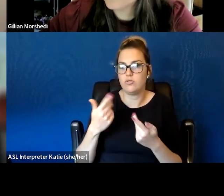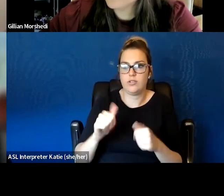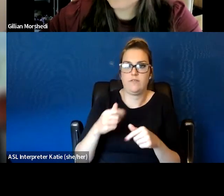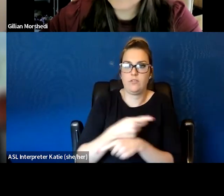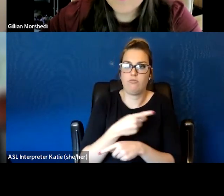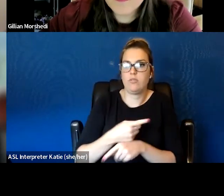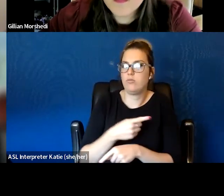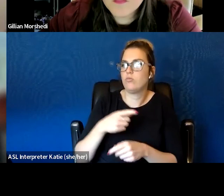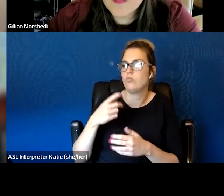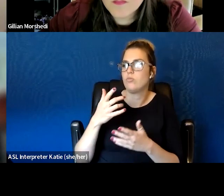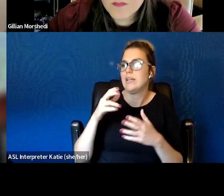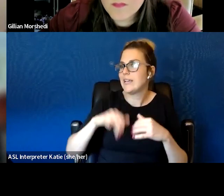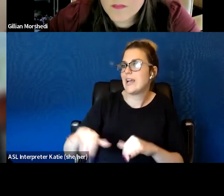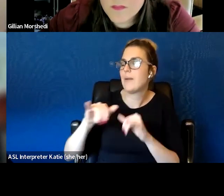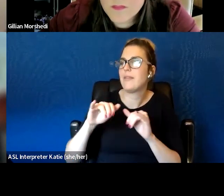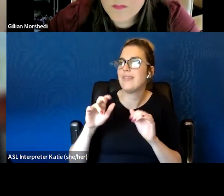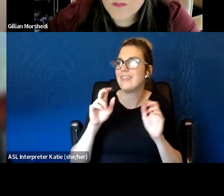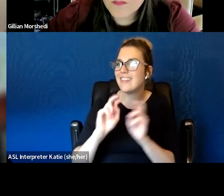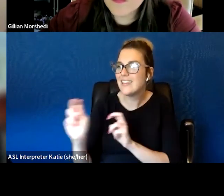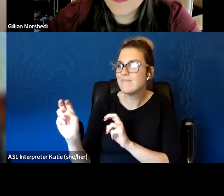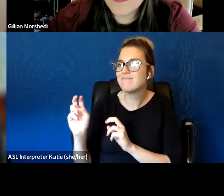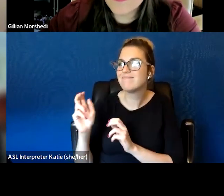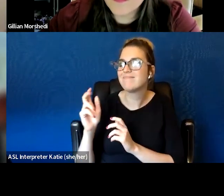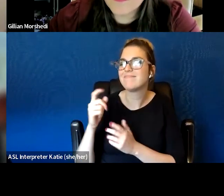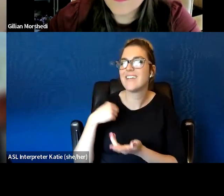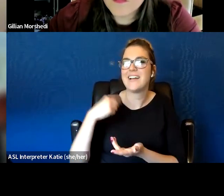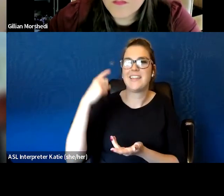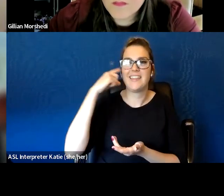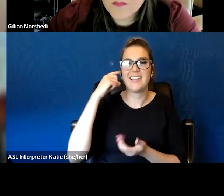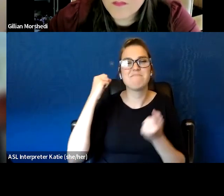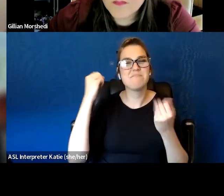common themes around there, I think there's some myth busting that can be done. And there are some communities out there